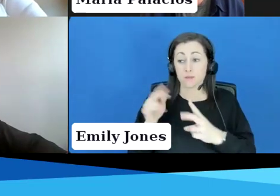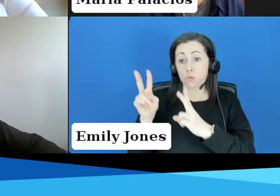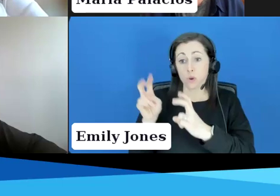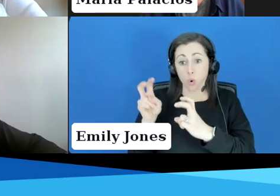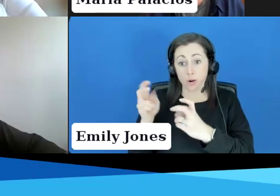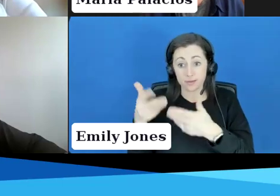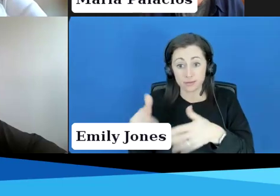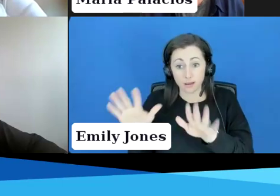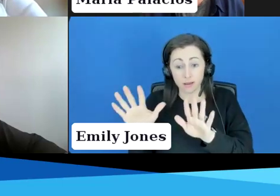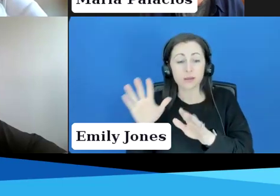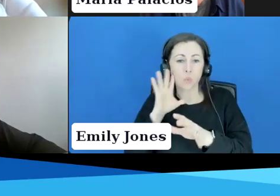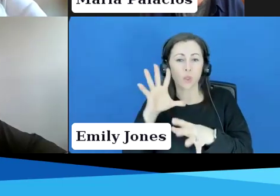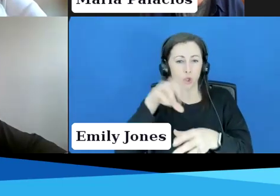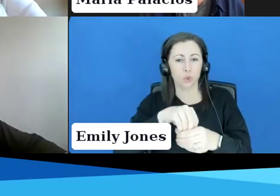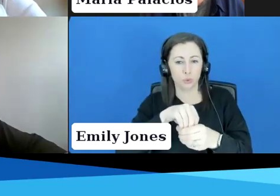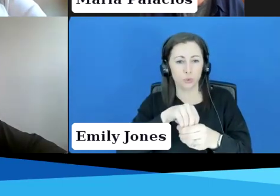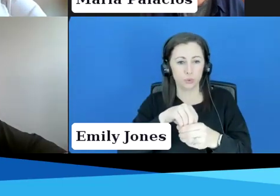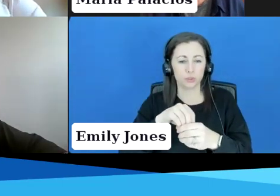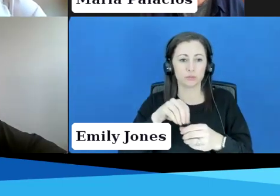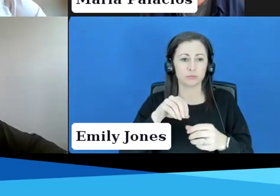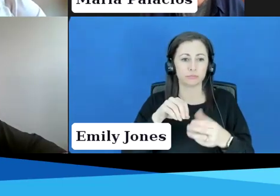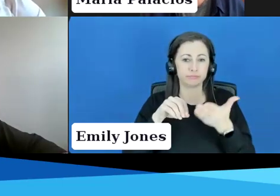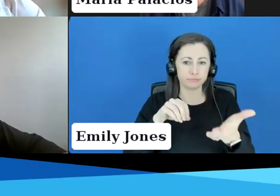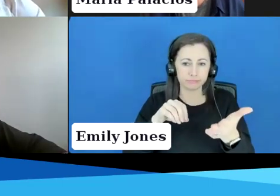and we will also send out those links of all the resources.